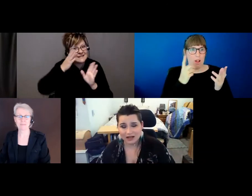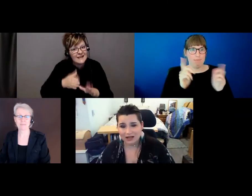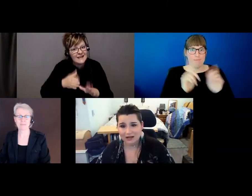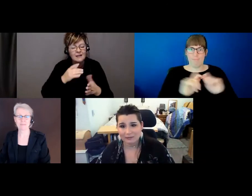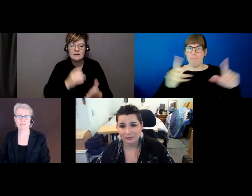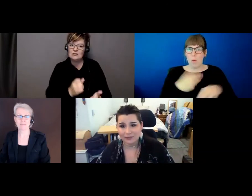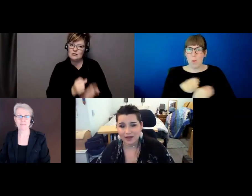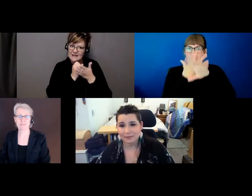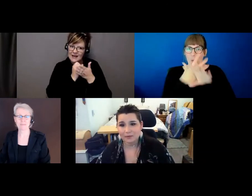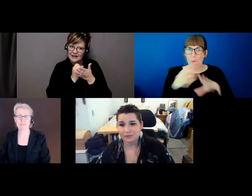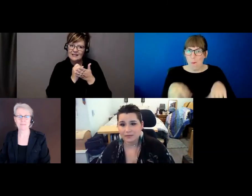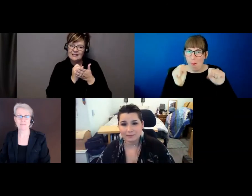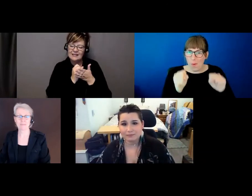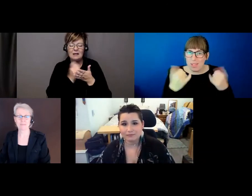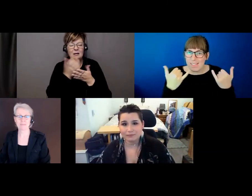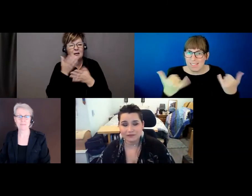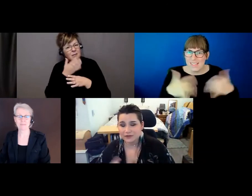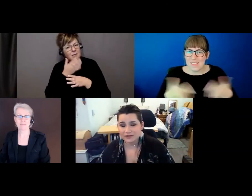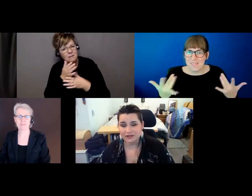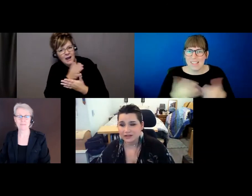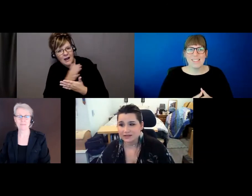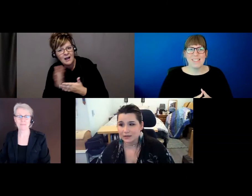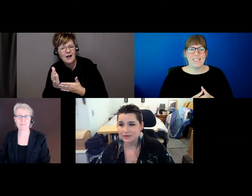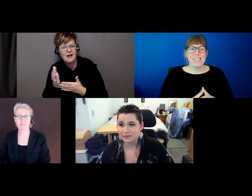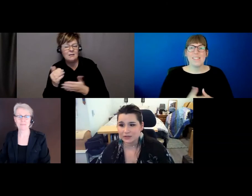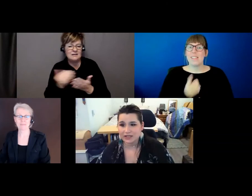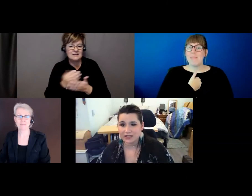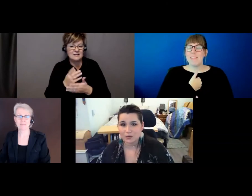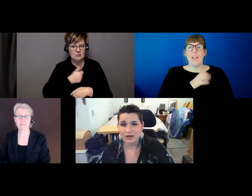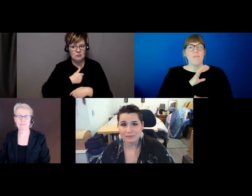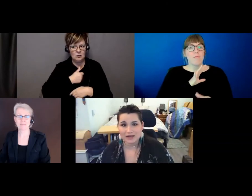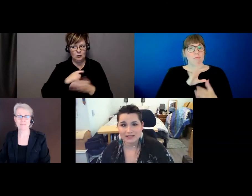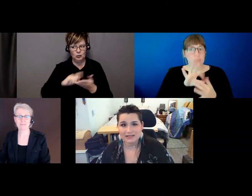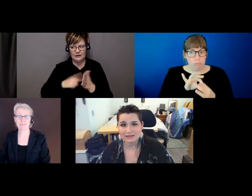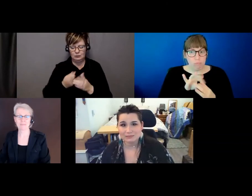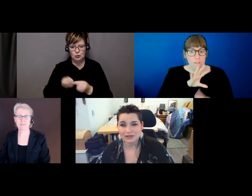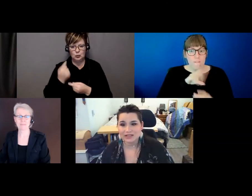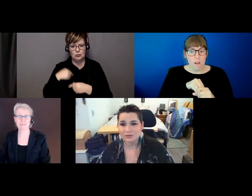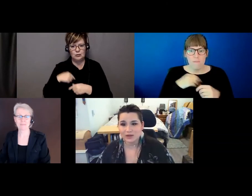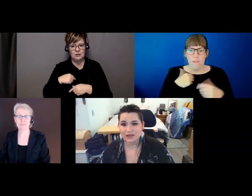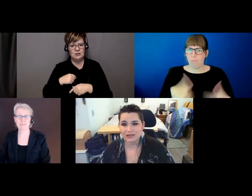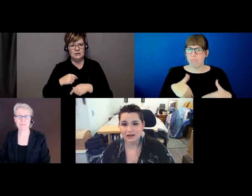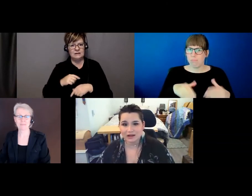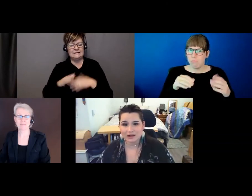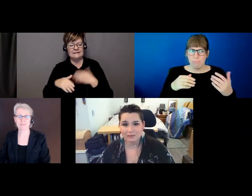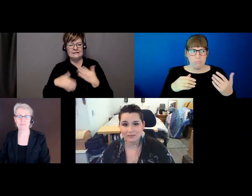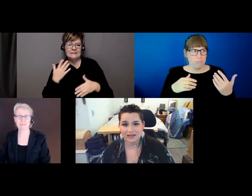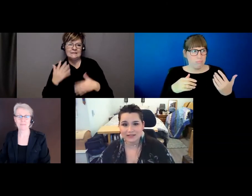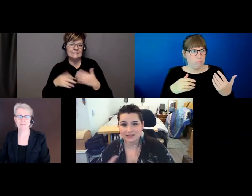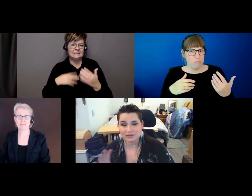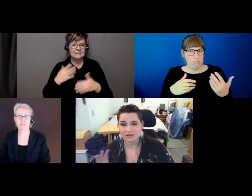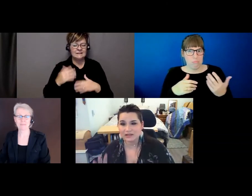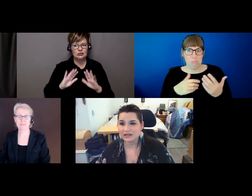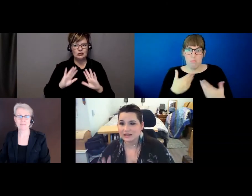WHEN I FIRST STARTED THIS, I WAS REALLY QUITE AMAZED AND PLEASED WITH THE ACCESSIBILITY